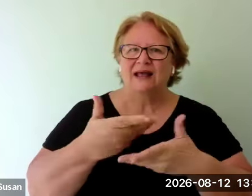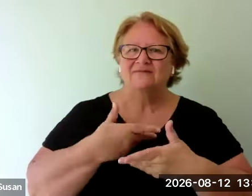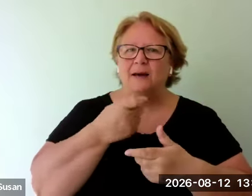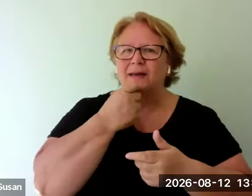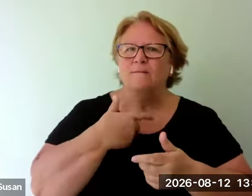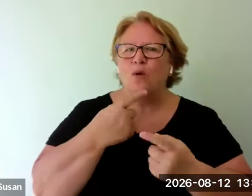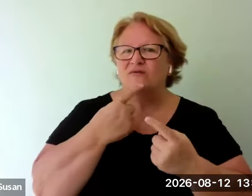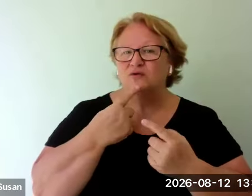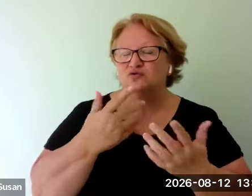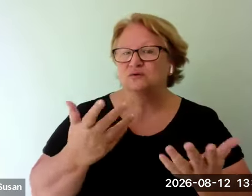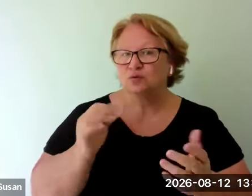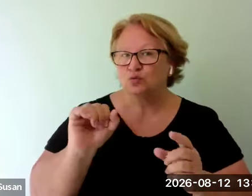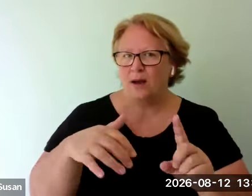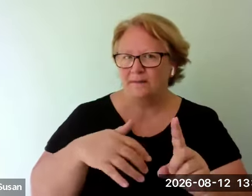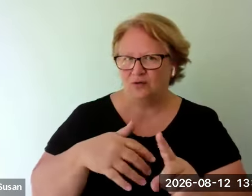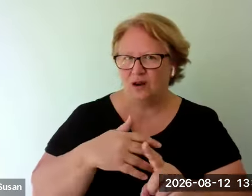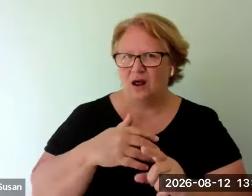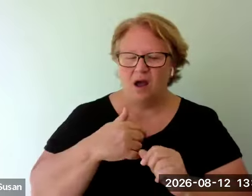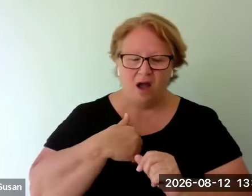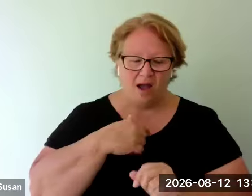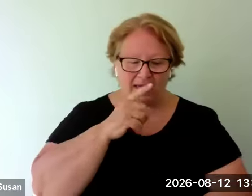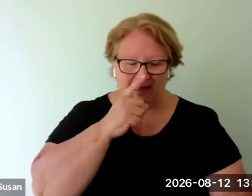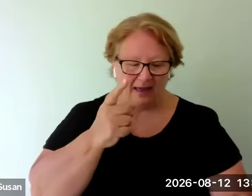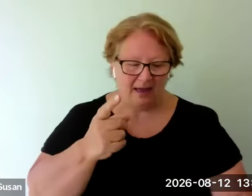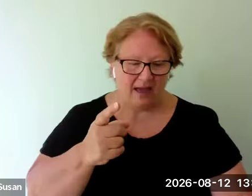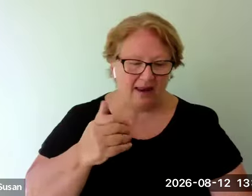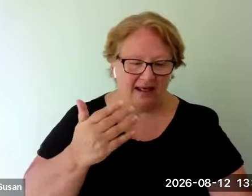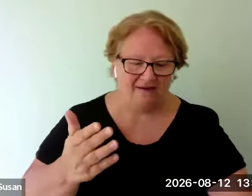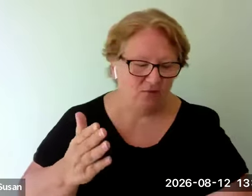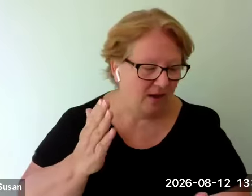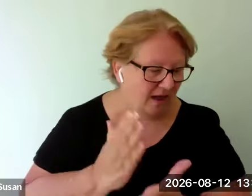this is why we have a section in the application form that